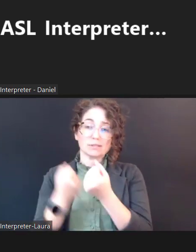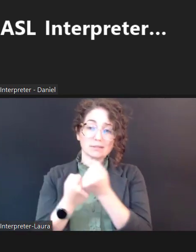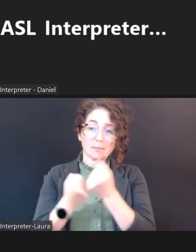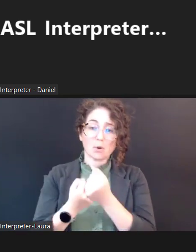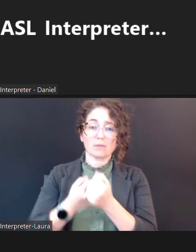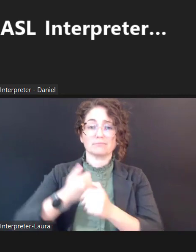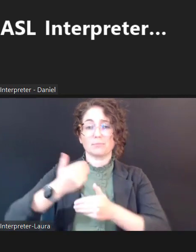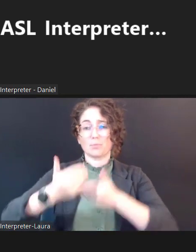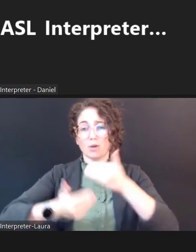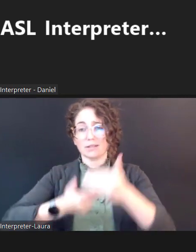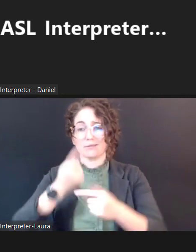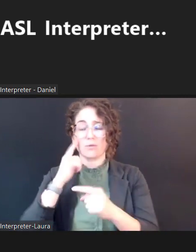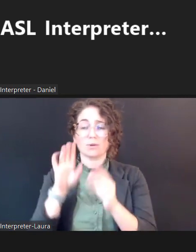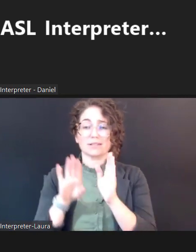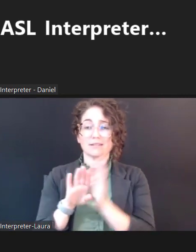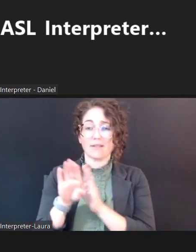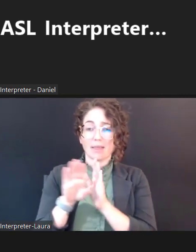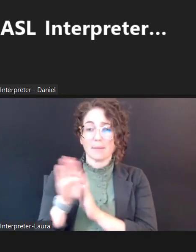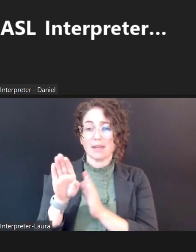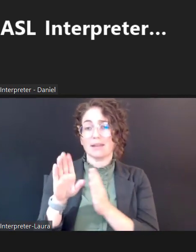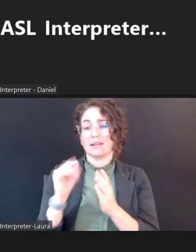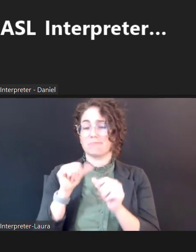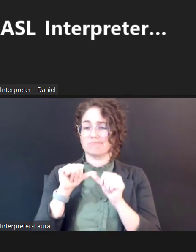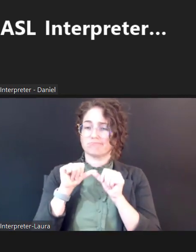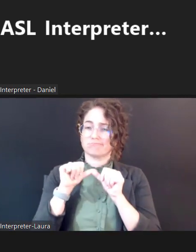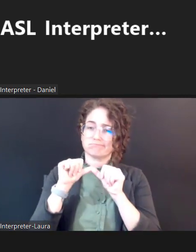developing and maintaining quality evidence-based hearing screening practices.